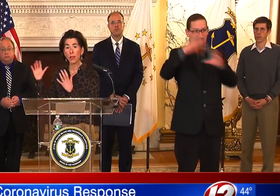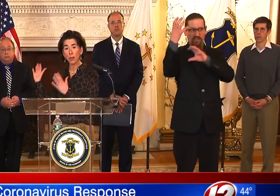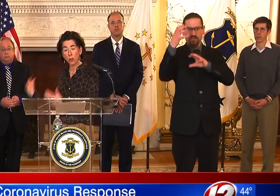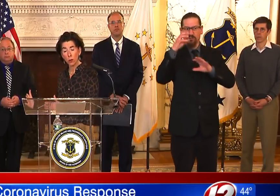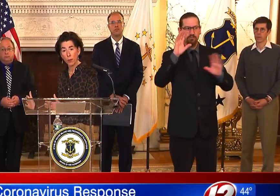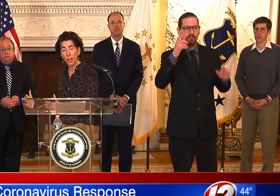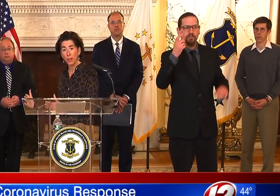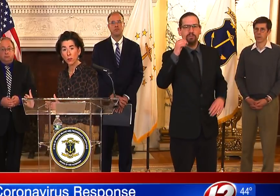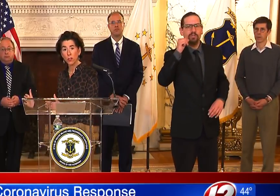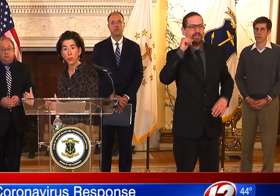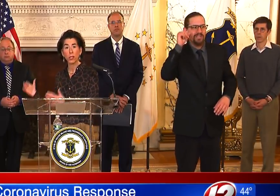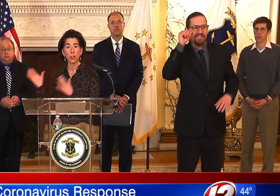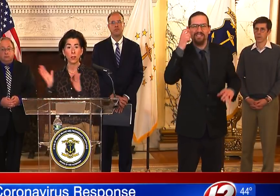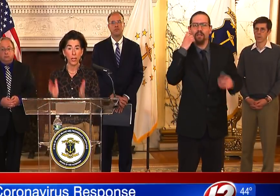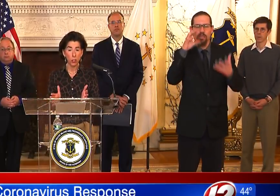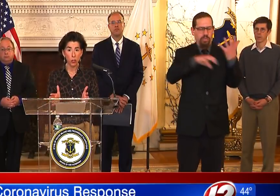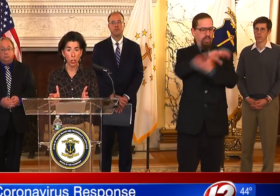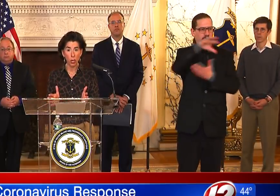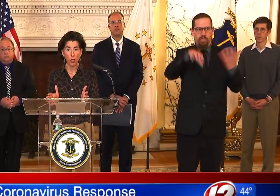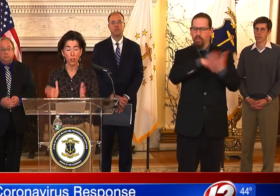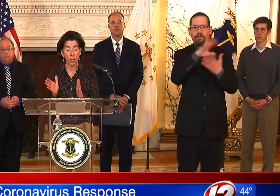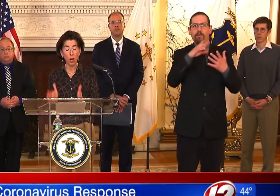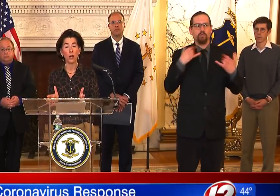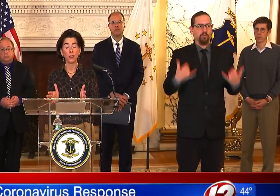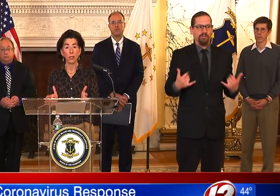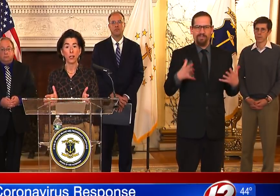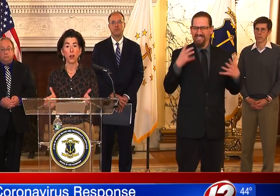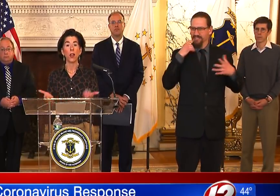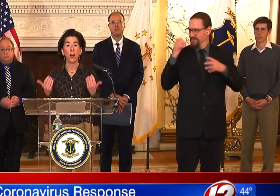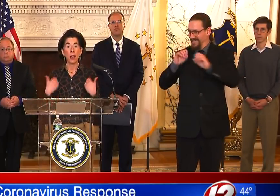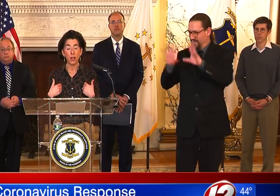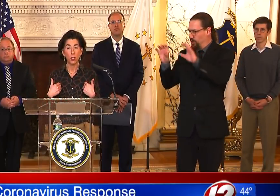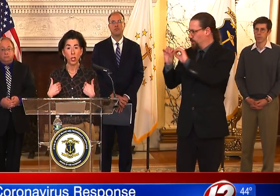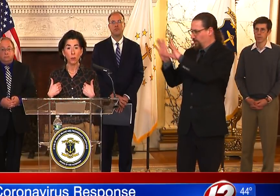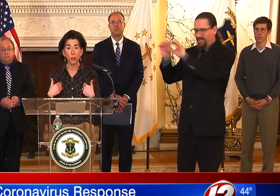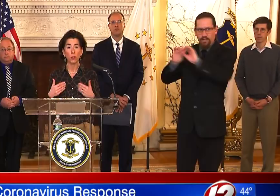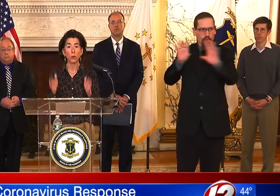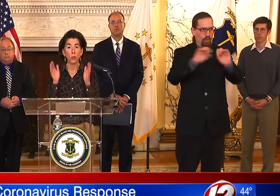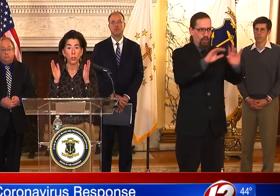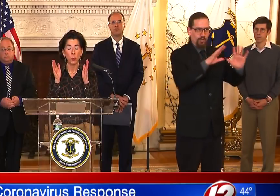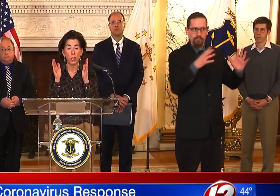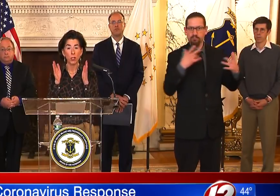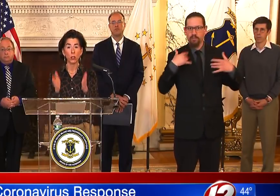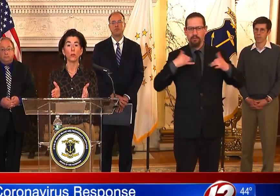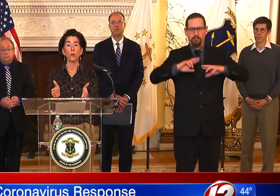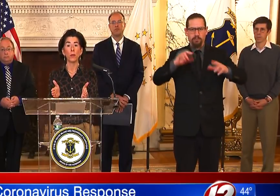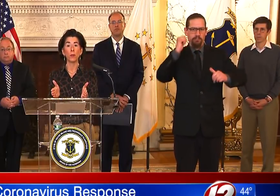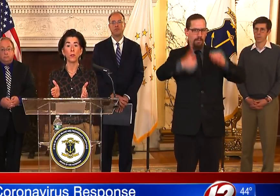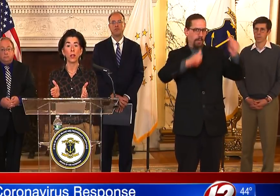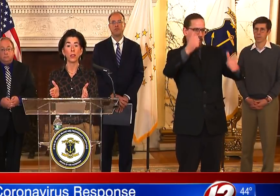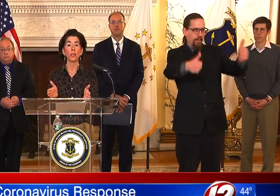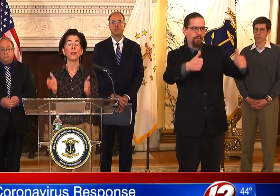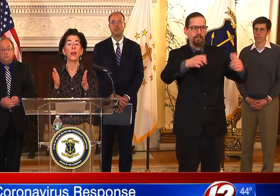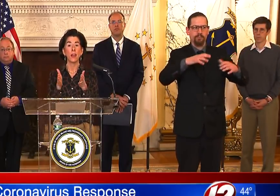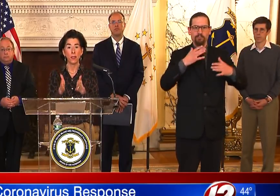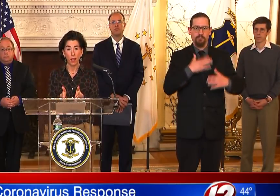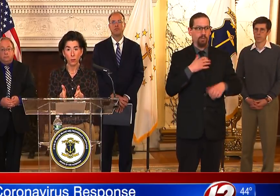TIME THAT WE ARE FIGHTING DISASTER, BUT I DON'T KNOW HOW I CAN BE ANY CLEARER. I WAS CLEAR YESTERDAY, COLONEL MANNING WAS CLEAR, THE NATIONAL